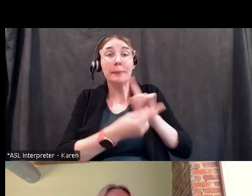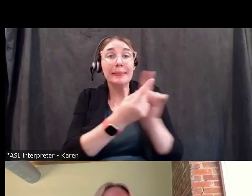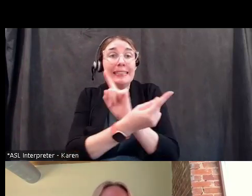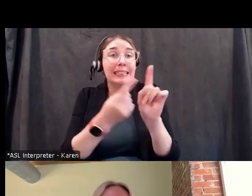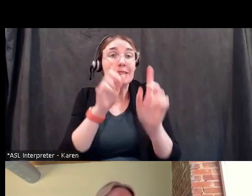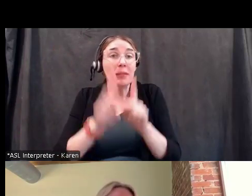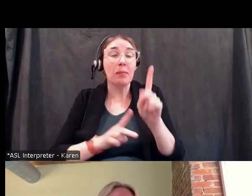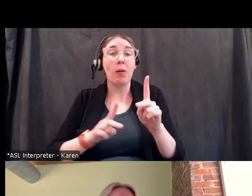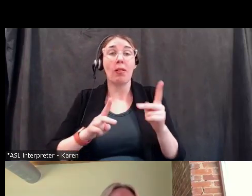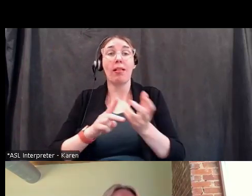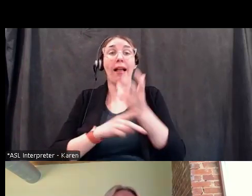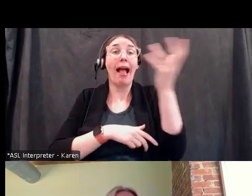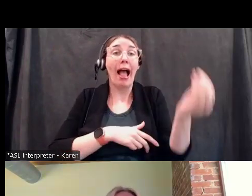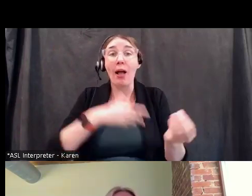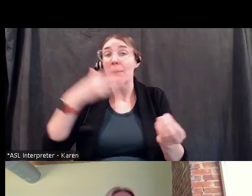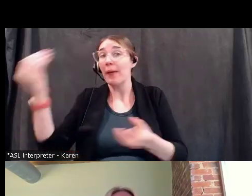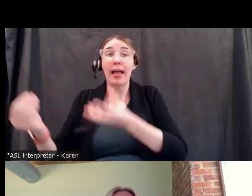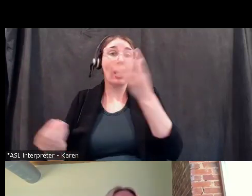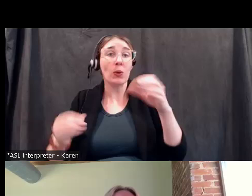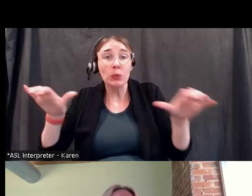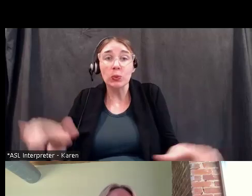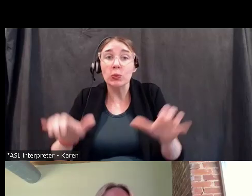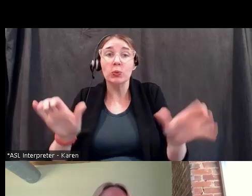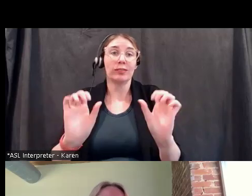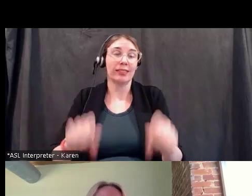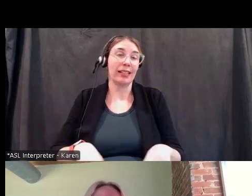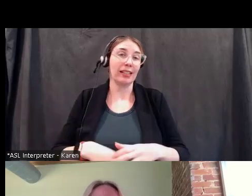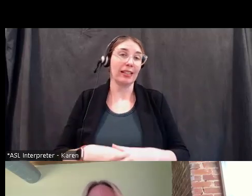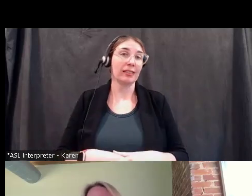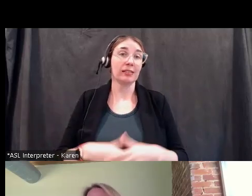can you look for different types of things, whether you want something to do with vision